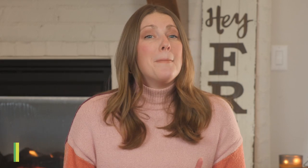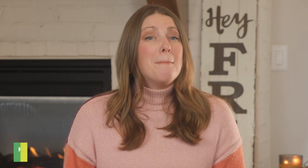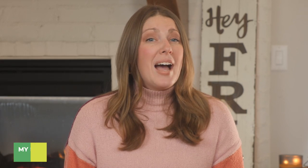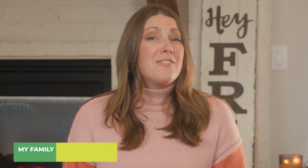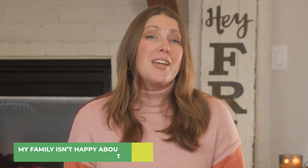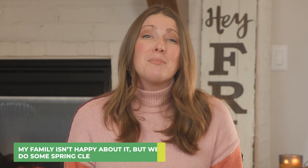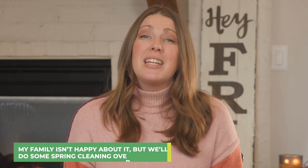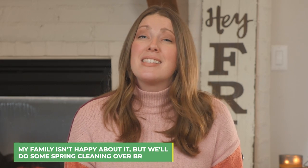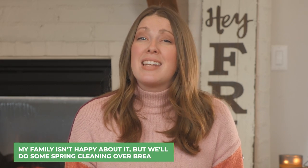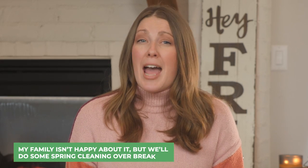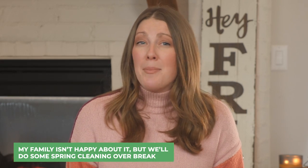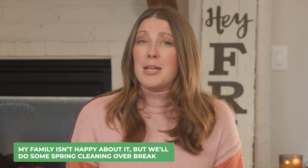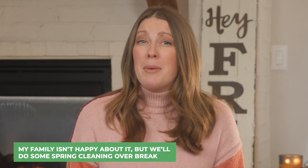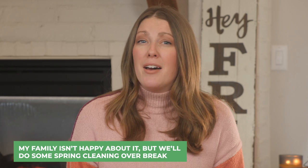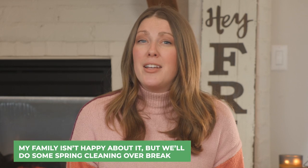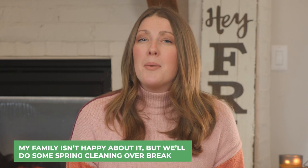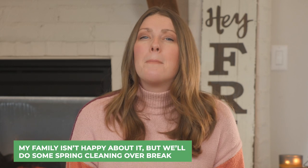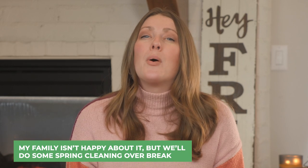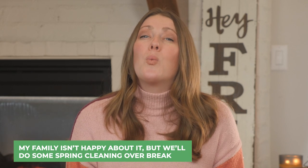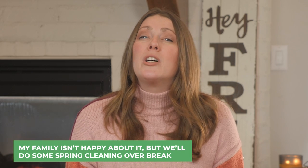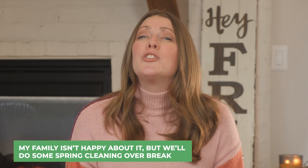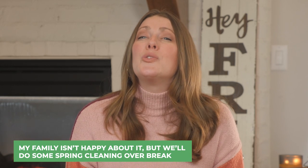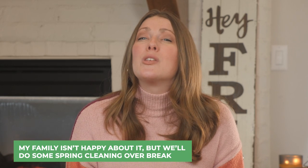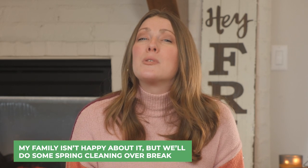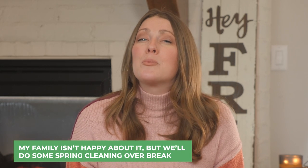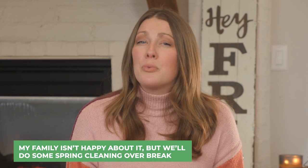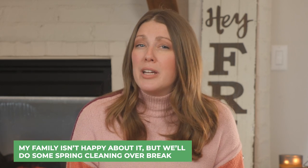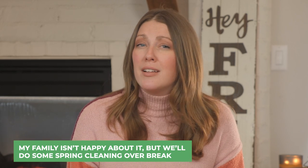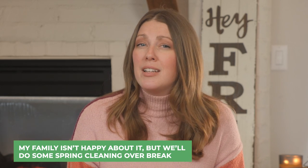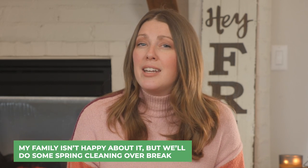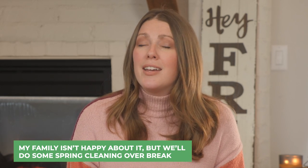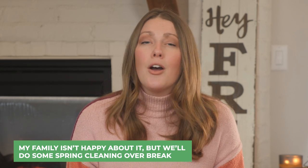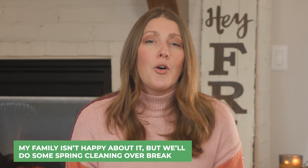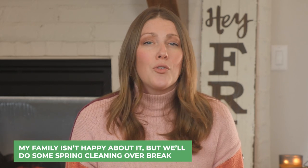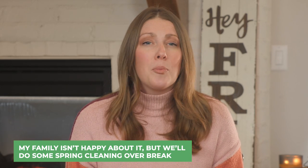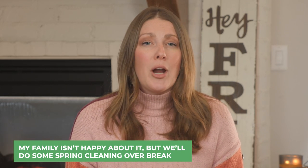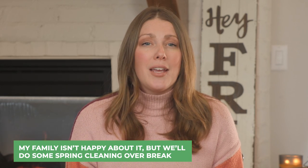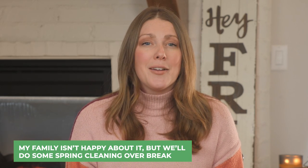My family isn't happy about it but we'll do some spring cleaning over break.